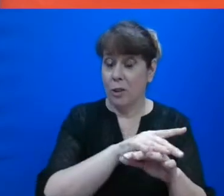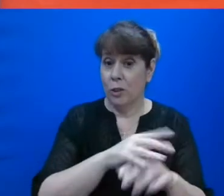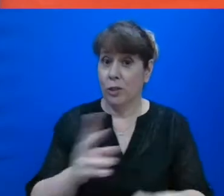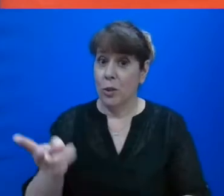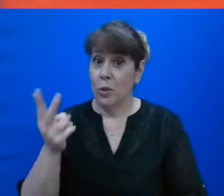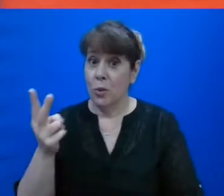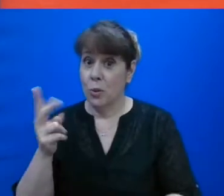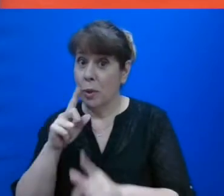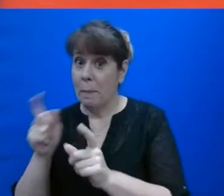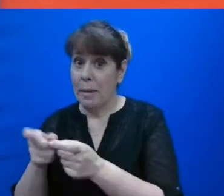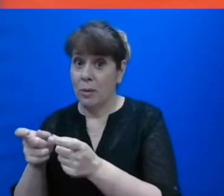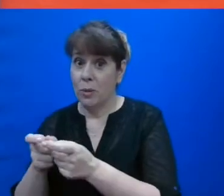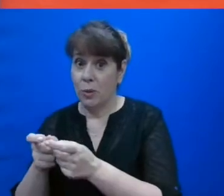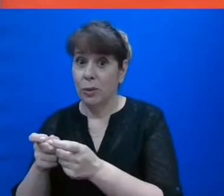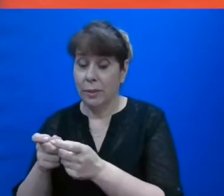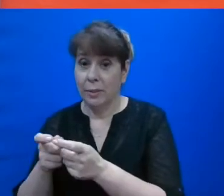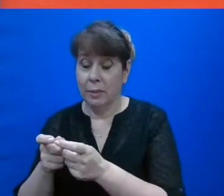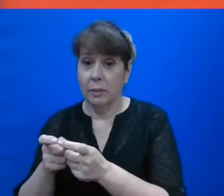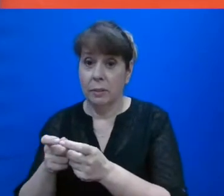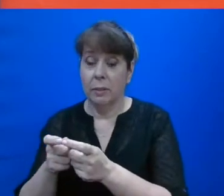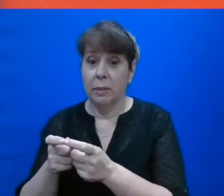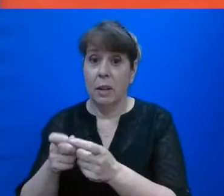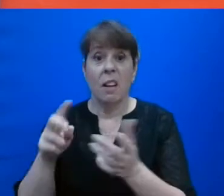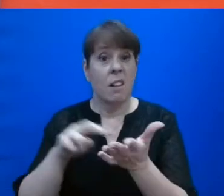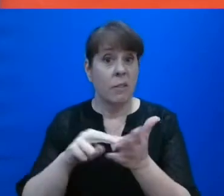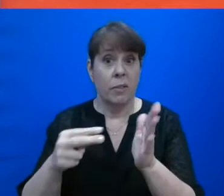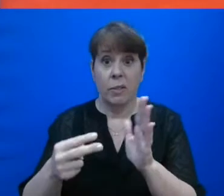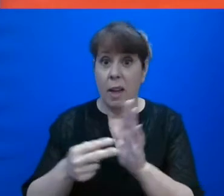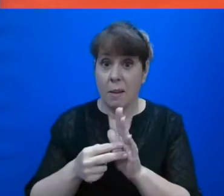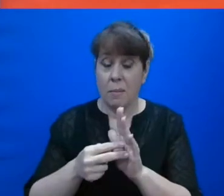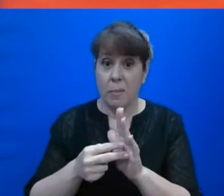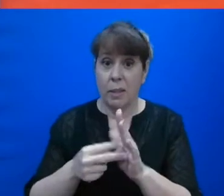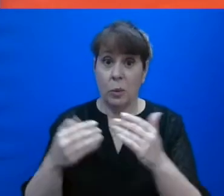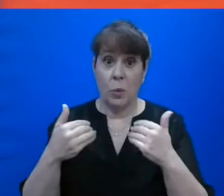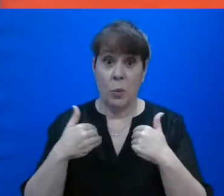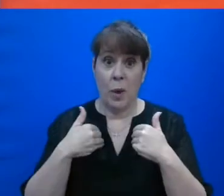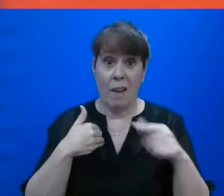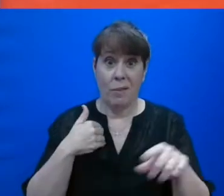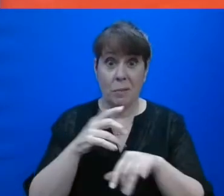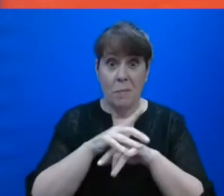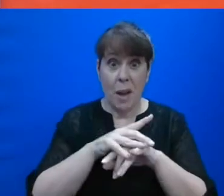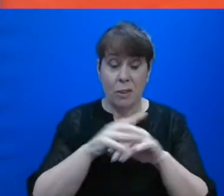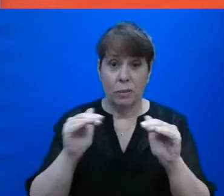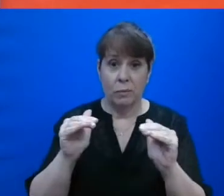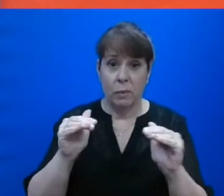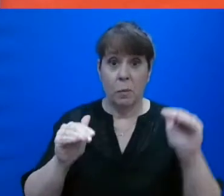BEETLES. WE SAY THAT WE HAVE MORE SPIDERS AND LESS